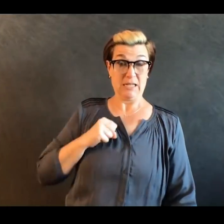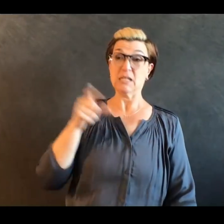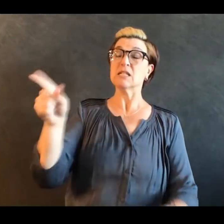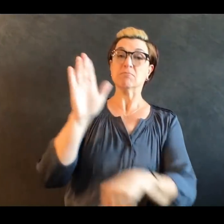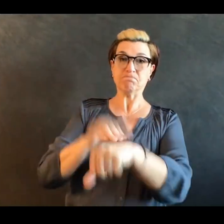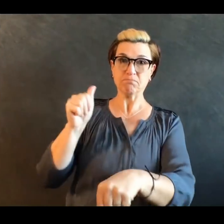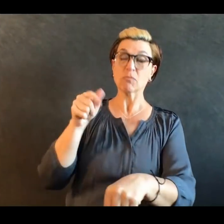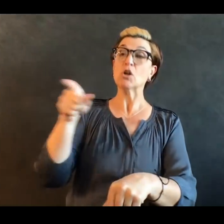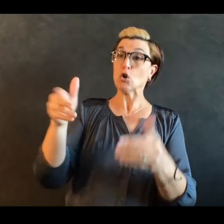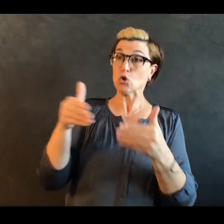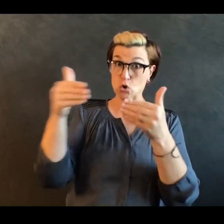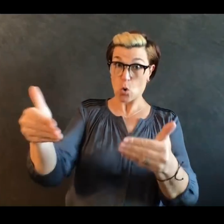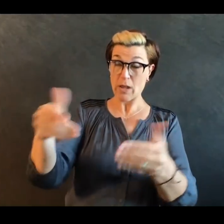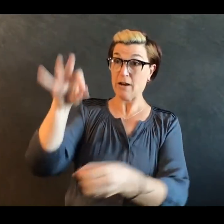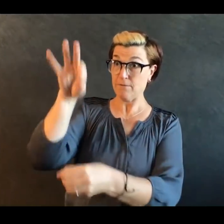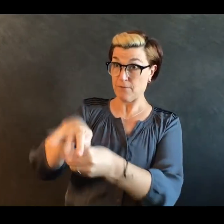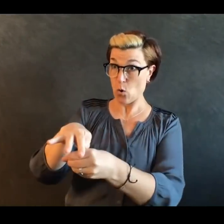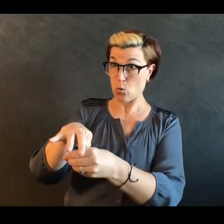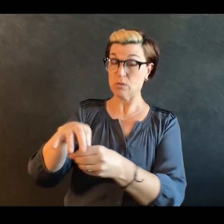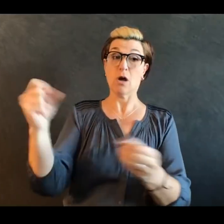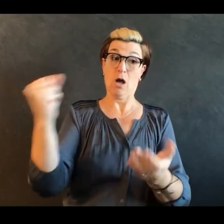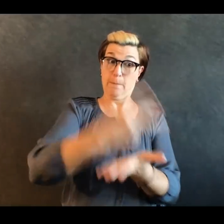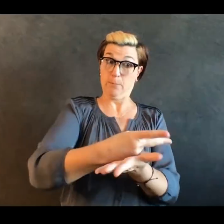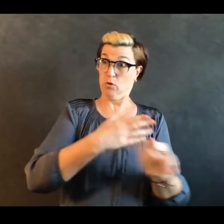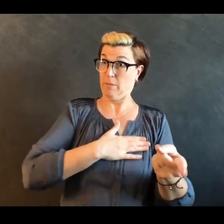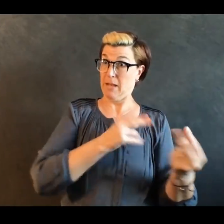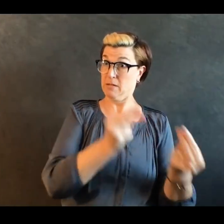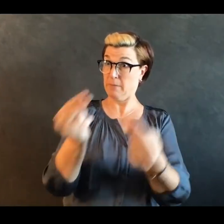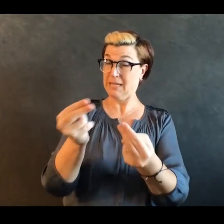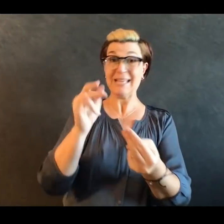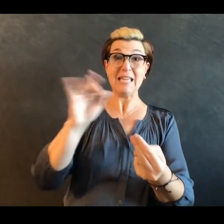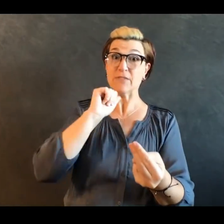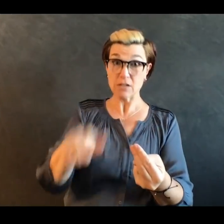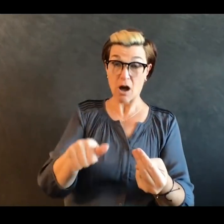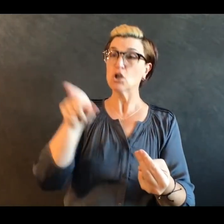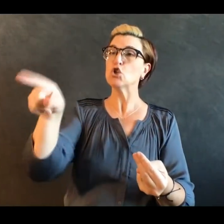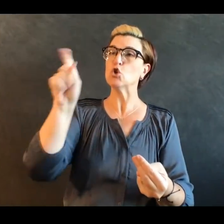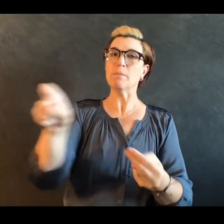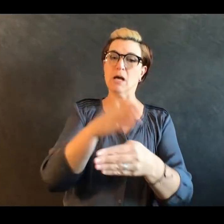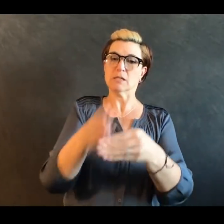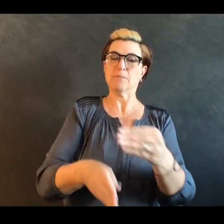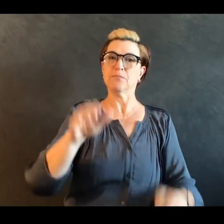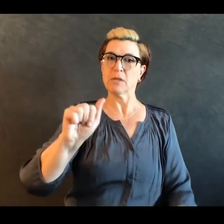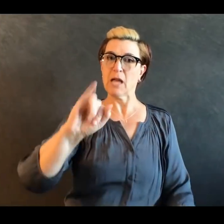nominees or it should formally adjourn so that I can make recess appointments